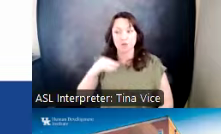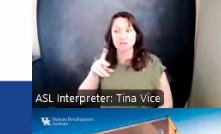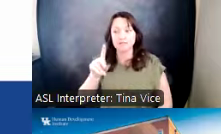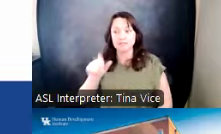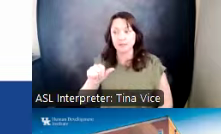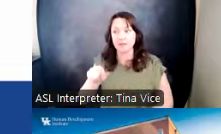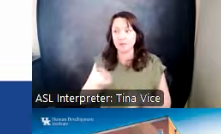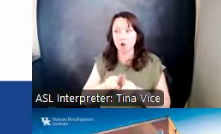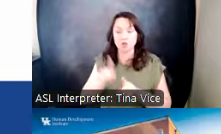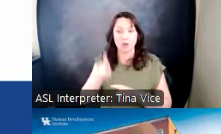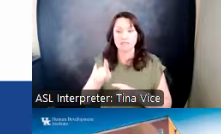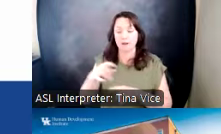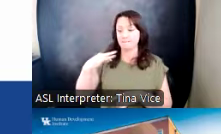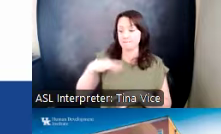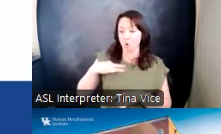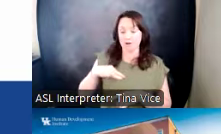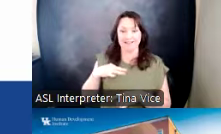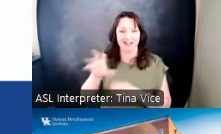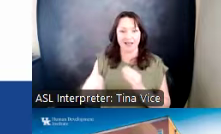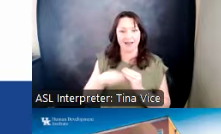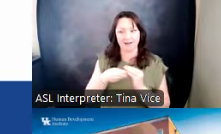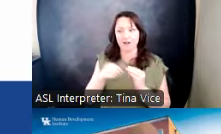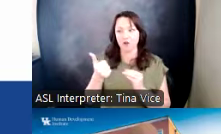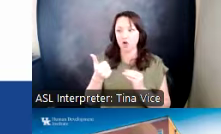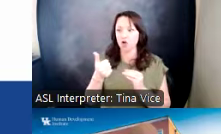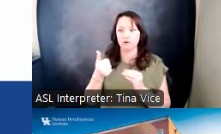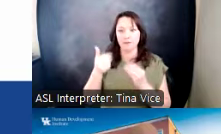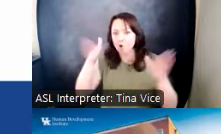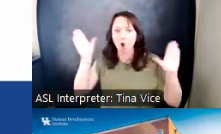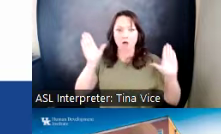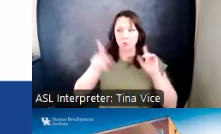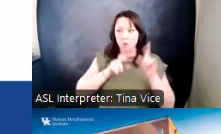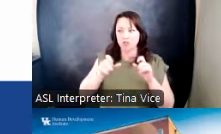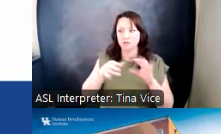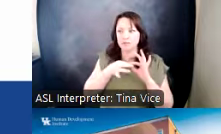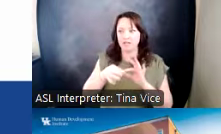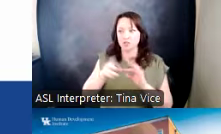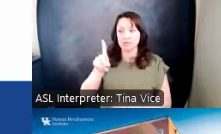broad disability question of just do you have a disability? Um and so asking these questions benefits your program by